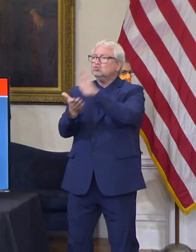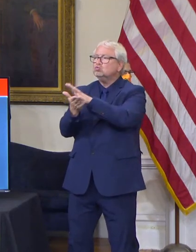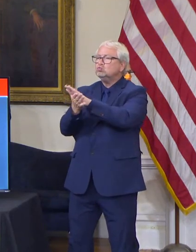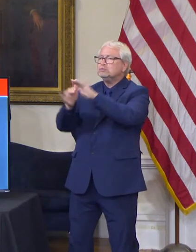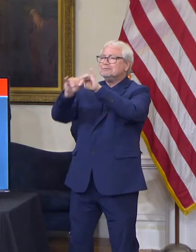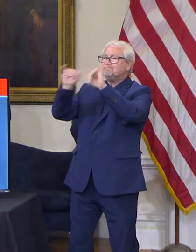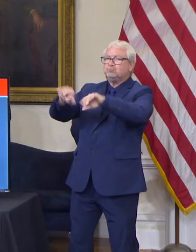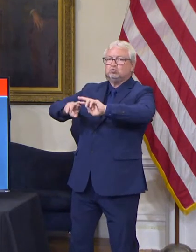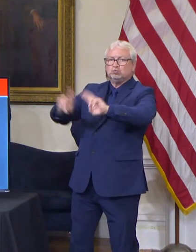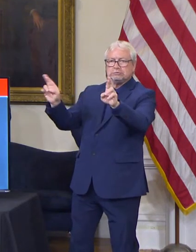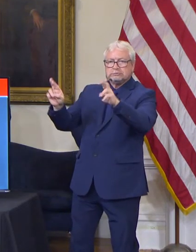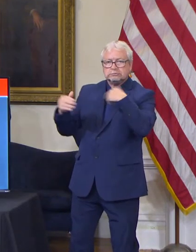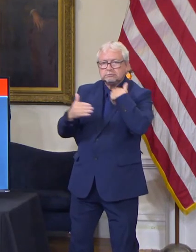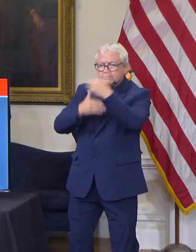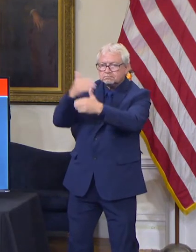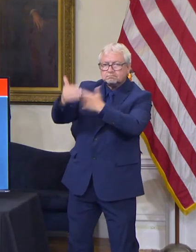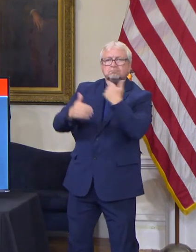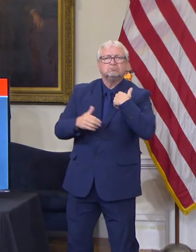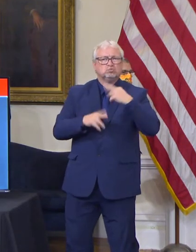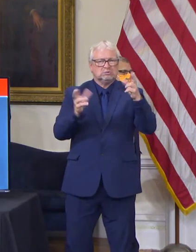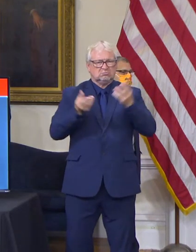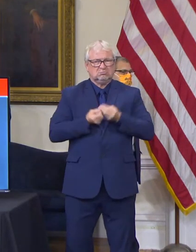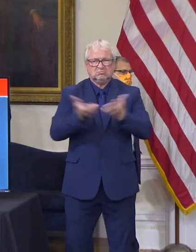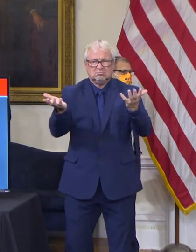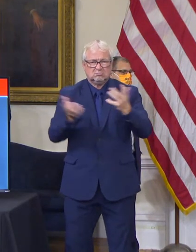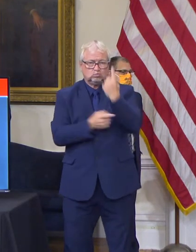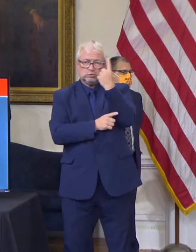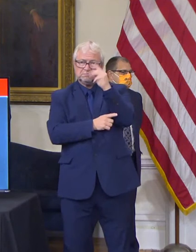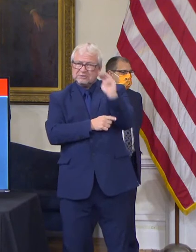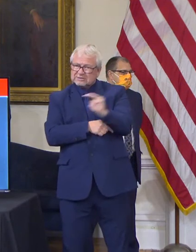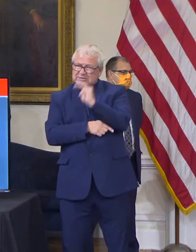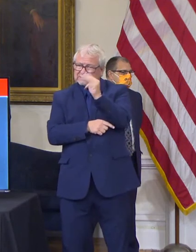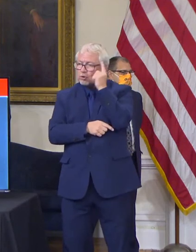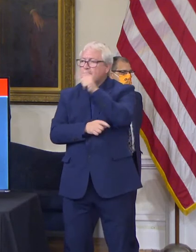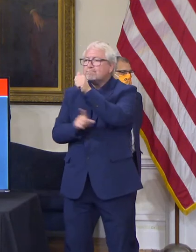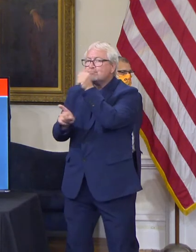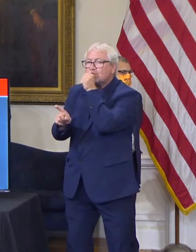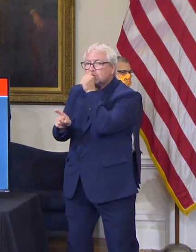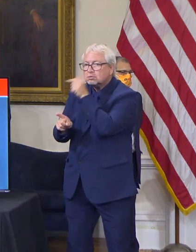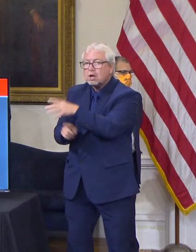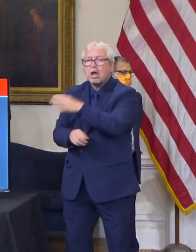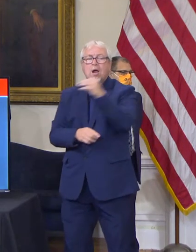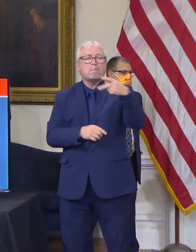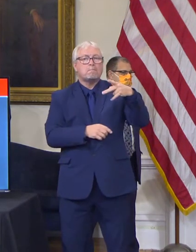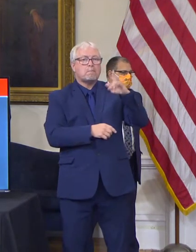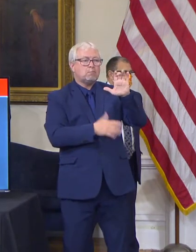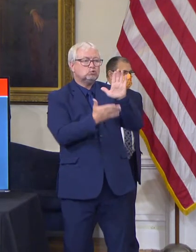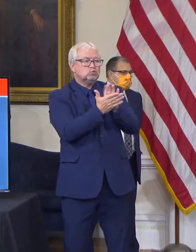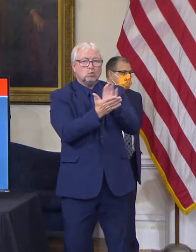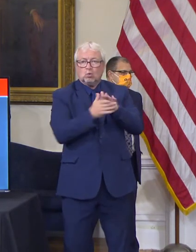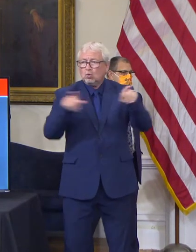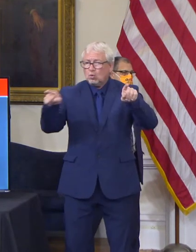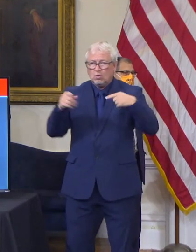for schools where we immediately made a million tests available for both public and nonpublic schools.